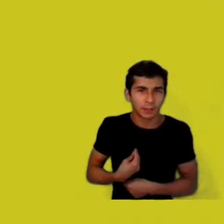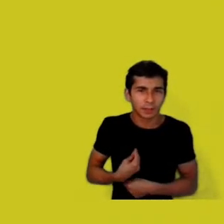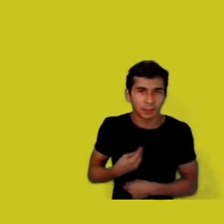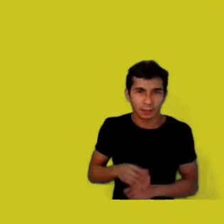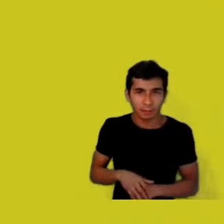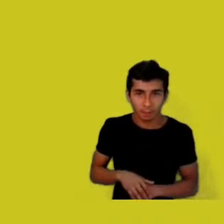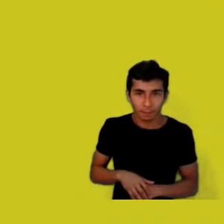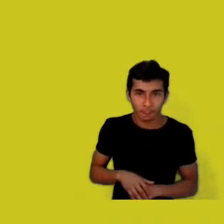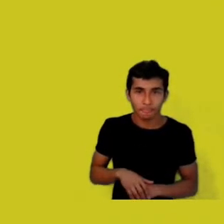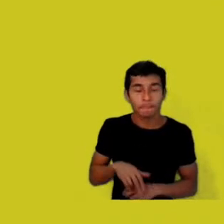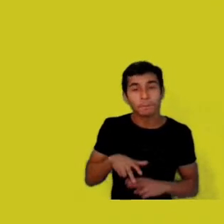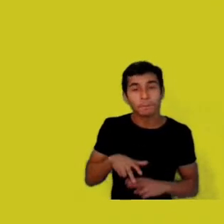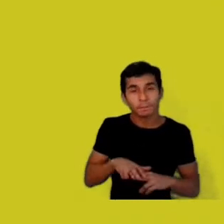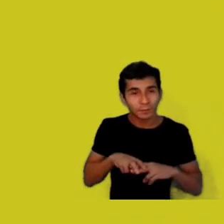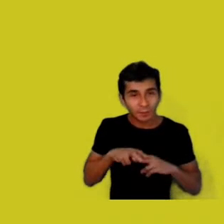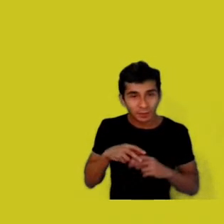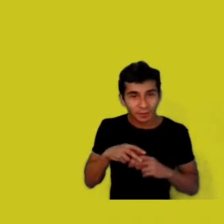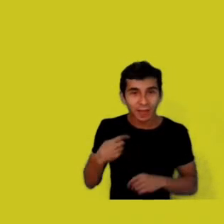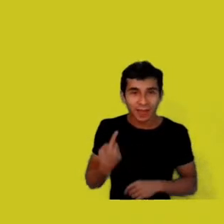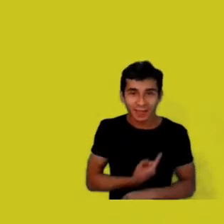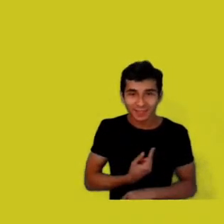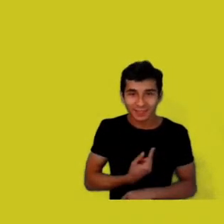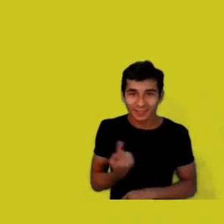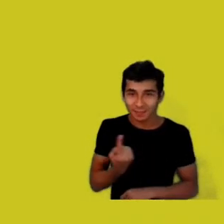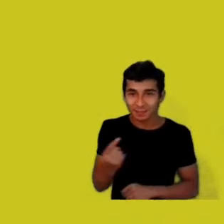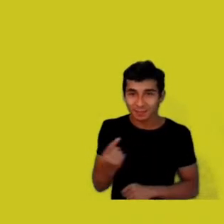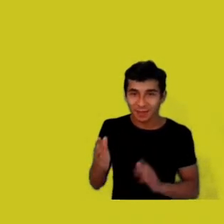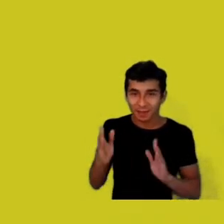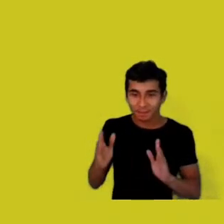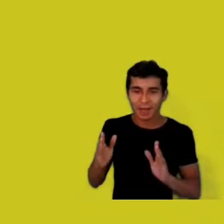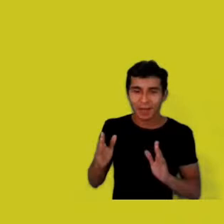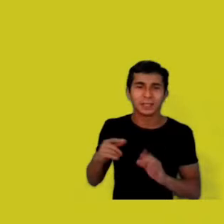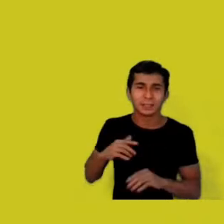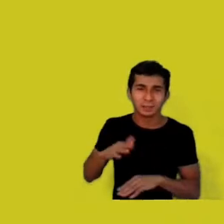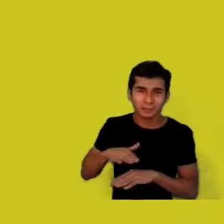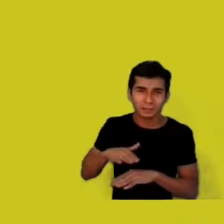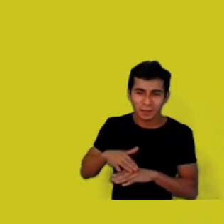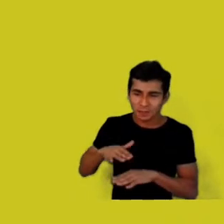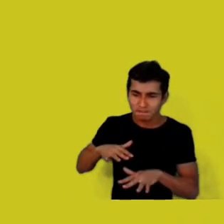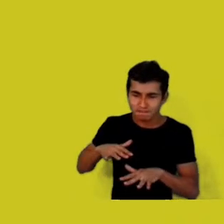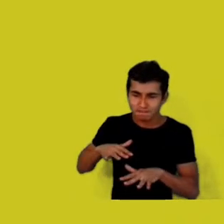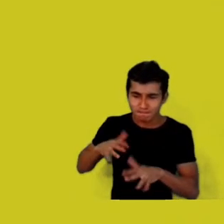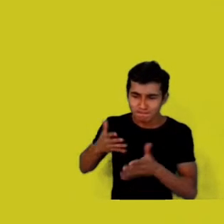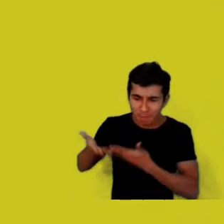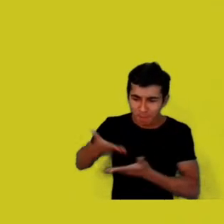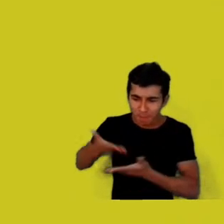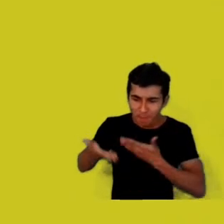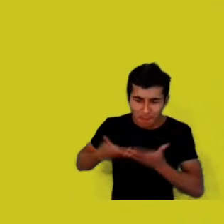that was stirred on these yards